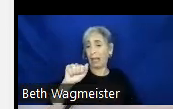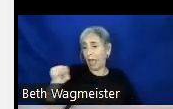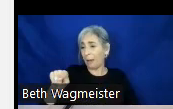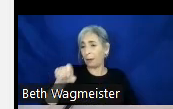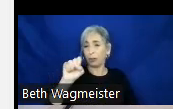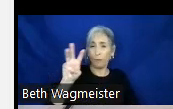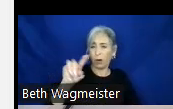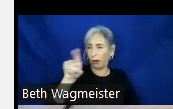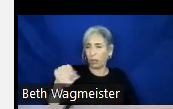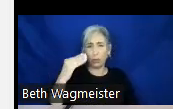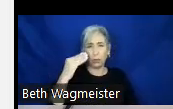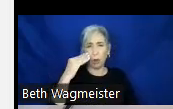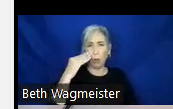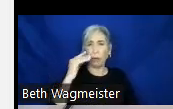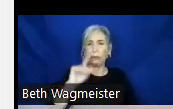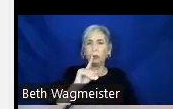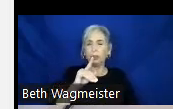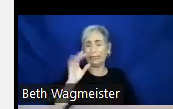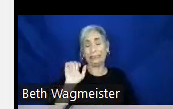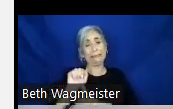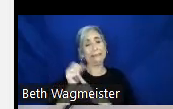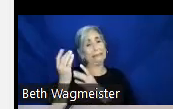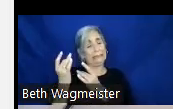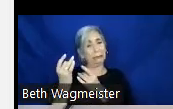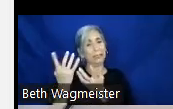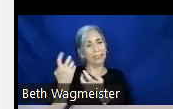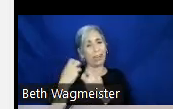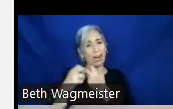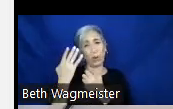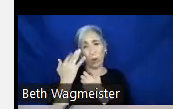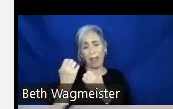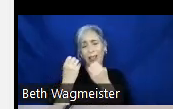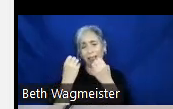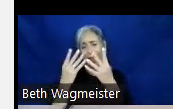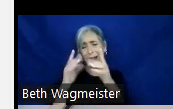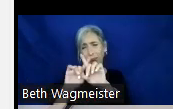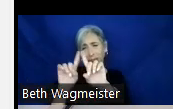many of you know, is a bit trickier, because there is a lot of different moving parts.